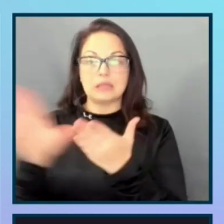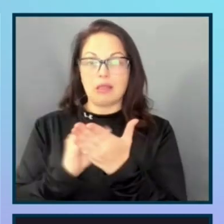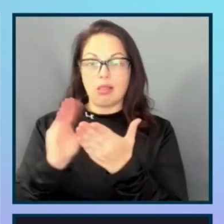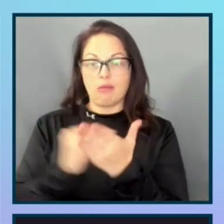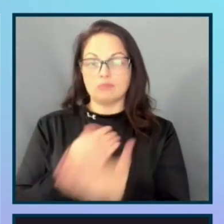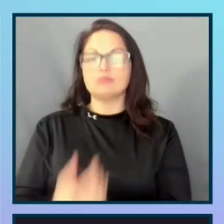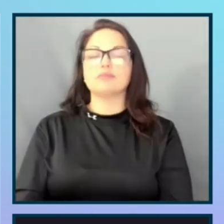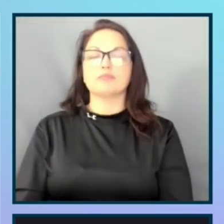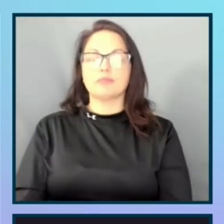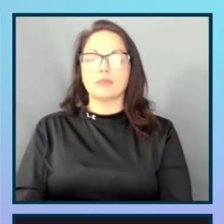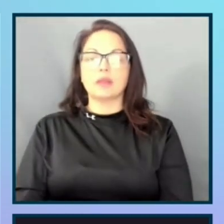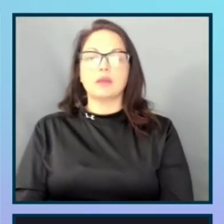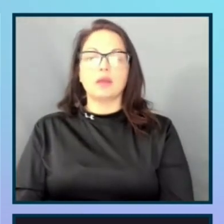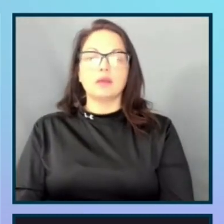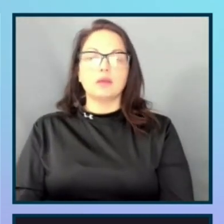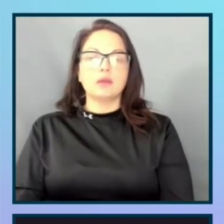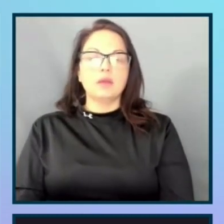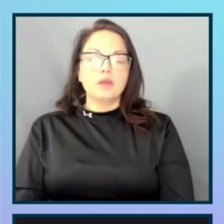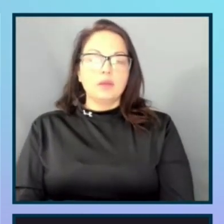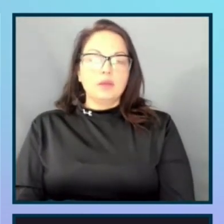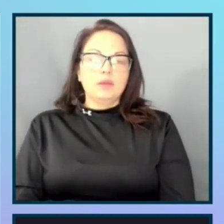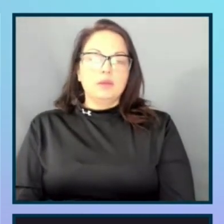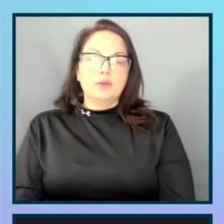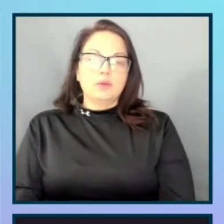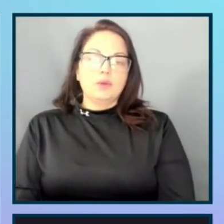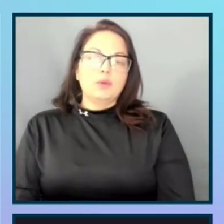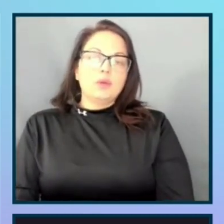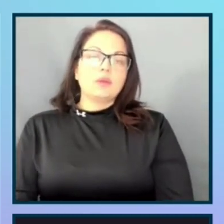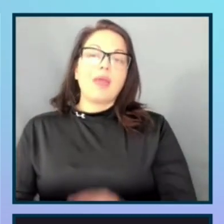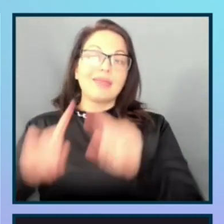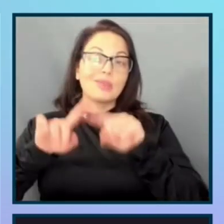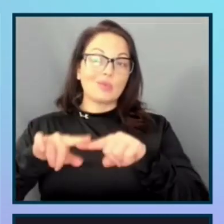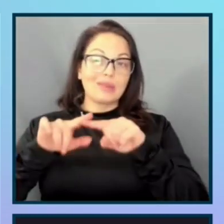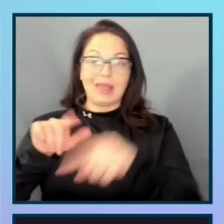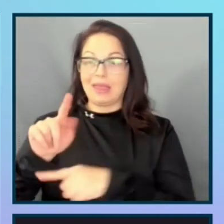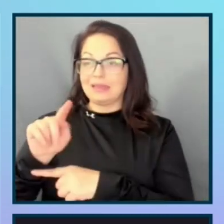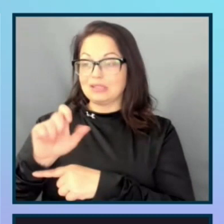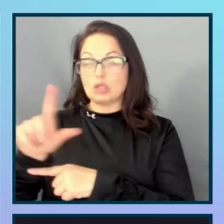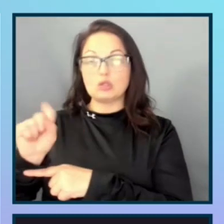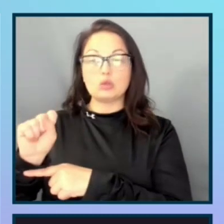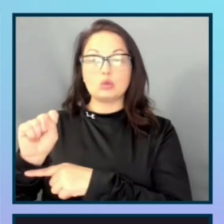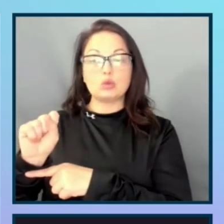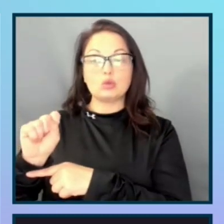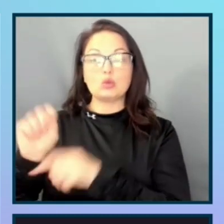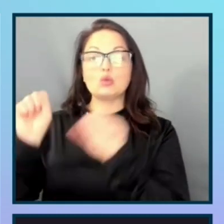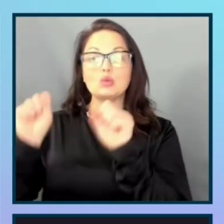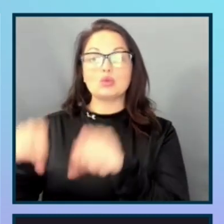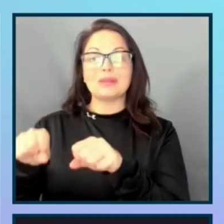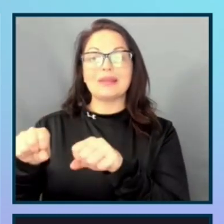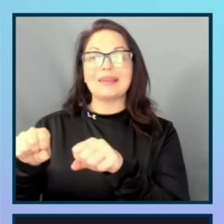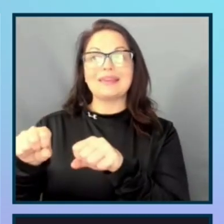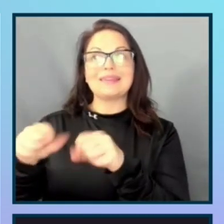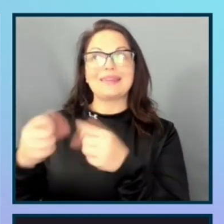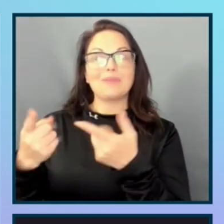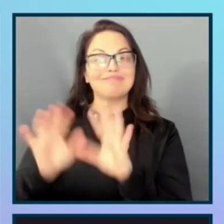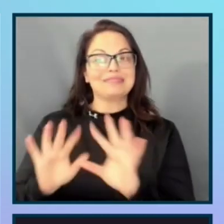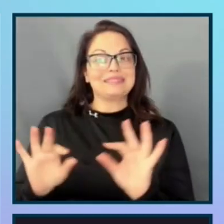And the reliance on these tools can lead to significant bias problems. And analytics only capture those